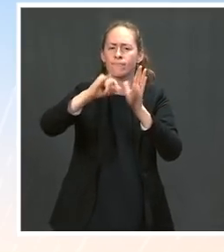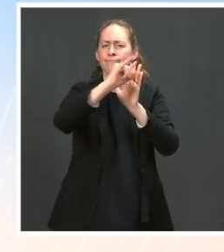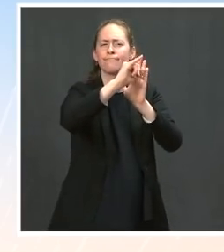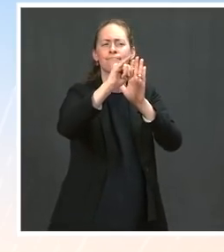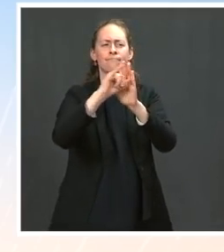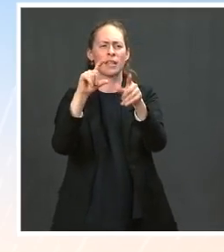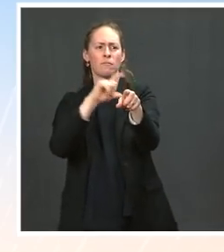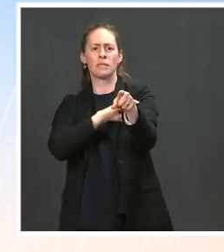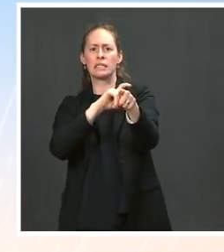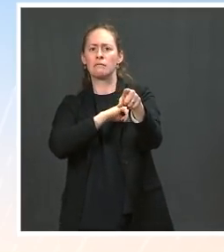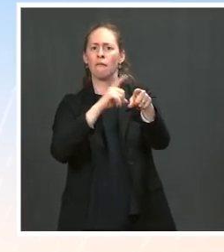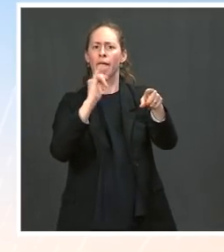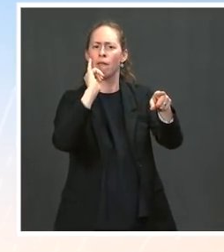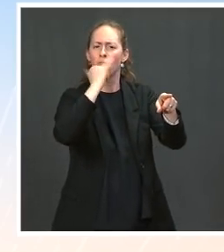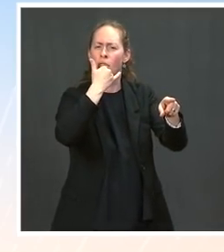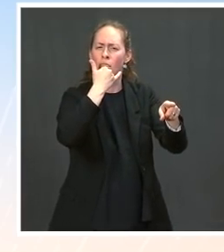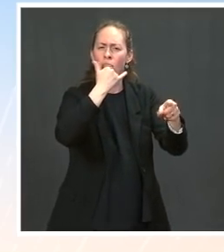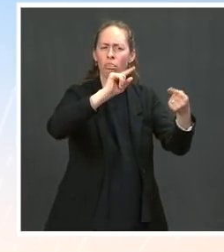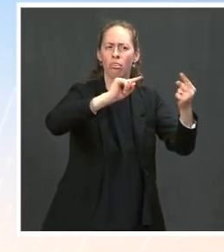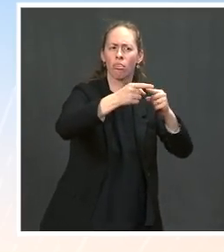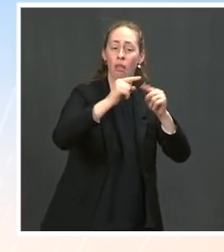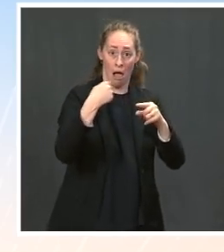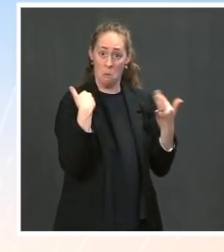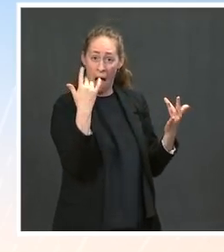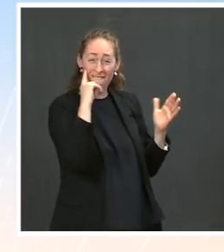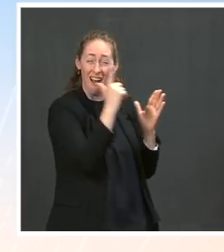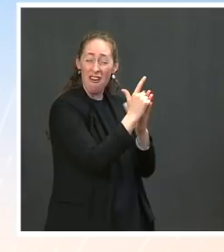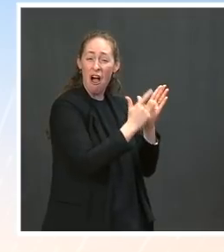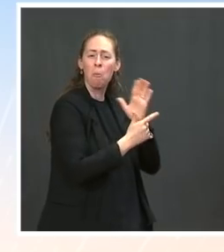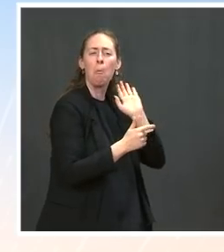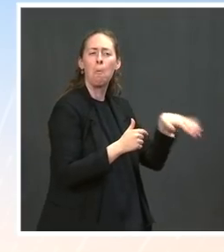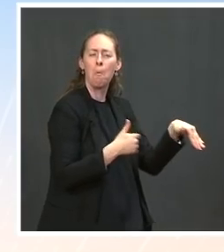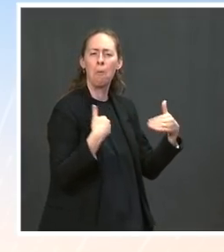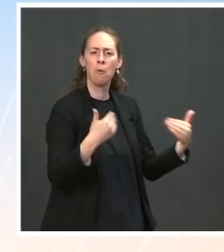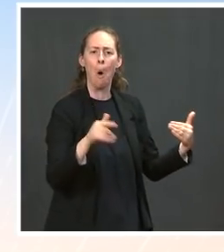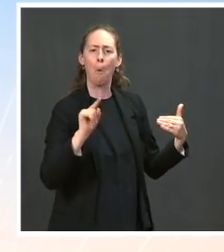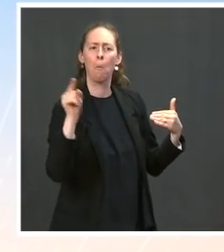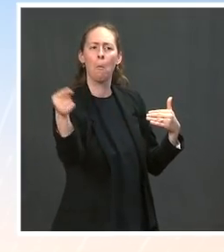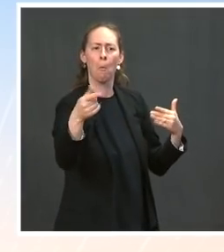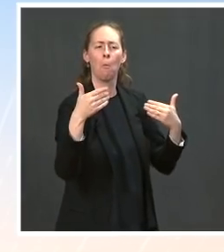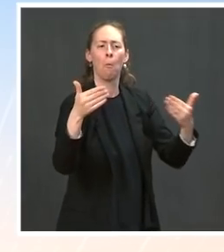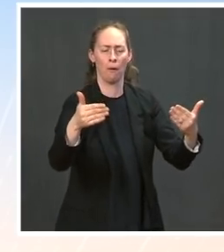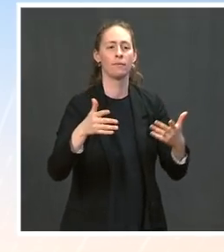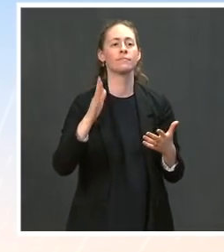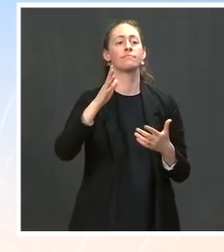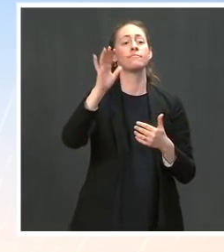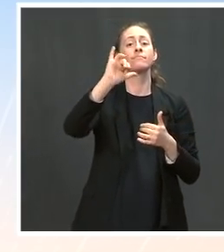And, last week, Attorney General Garland reversed a Trump administration memo that limited the use of consent decrees